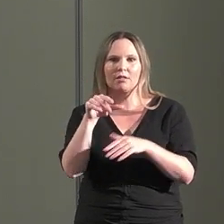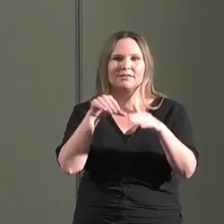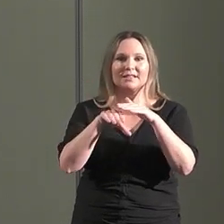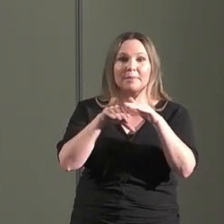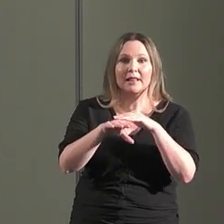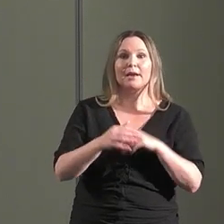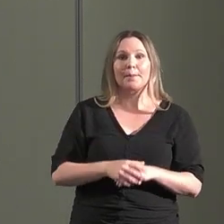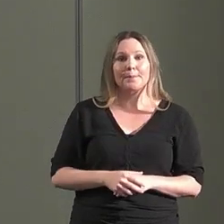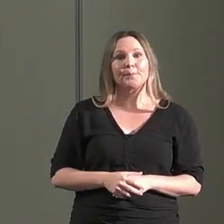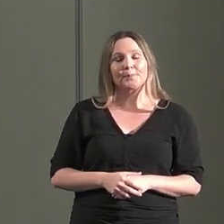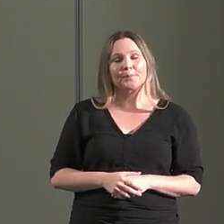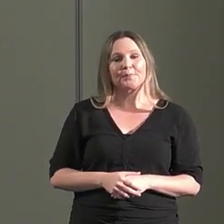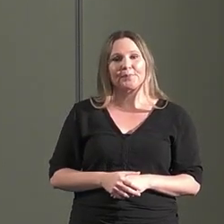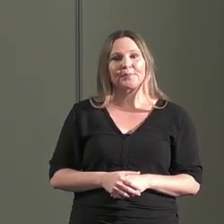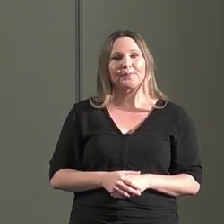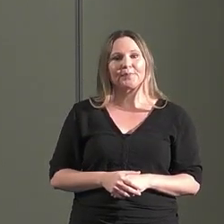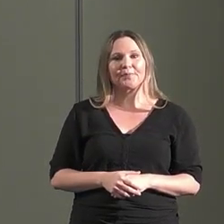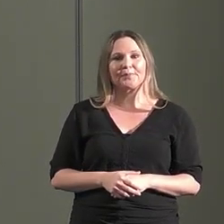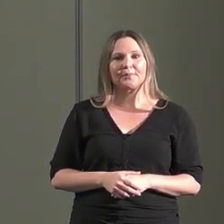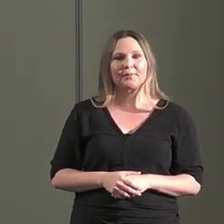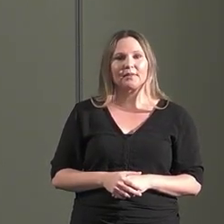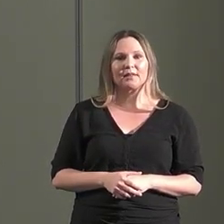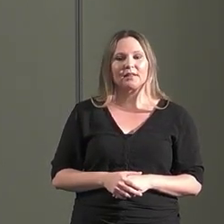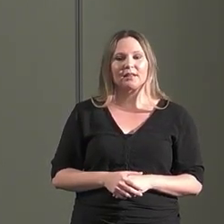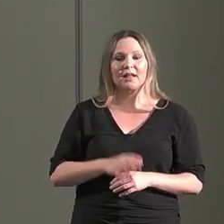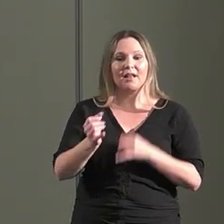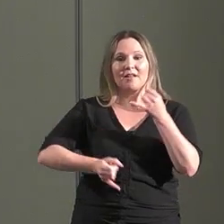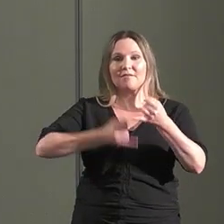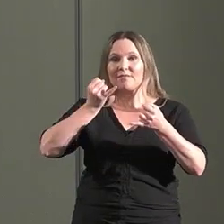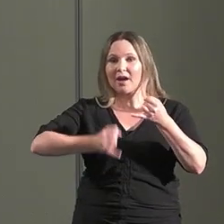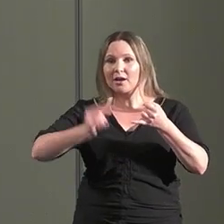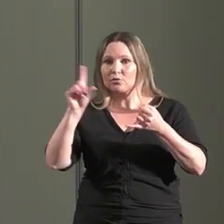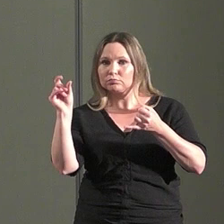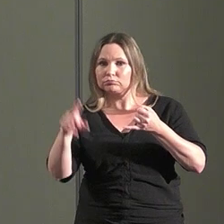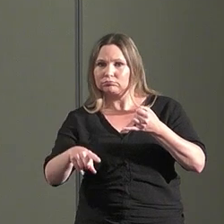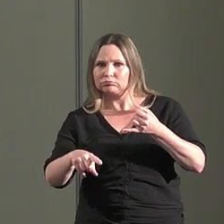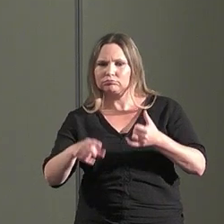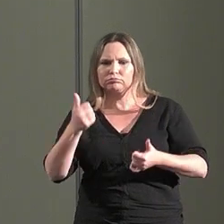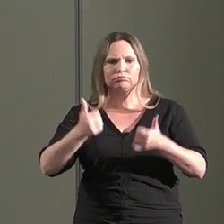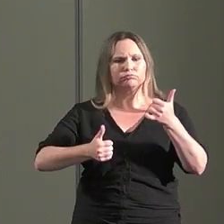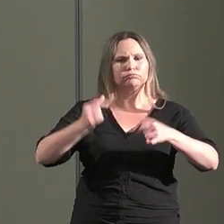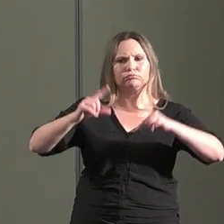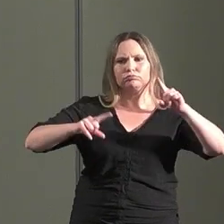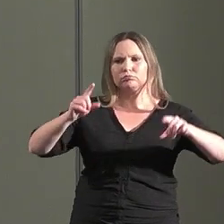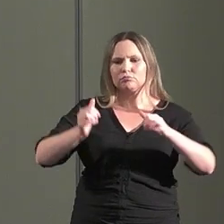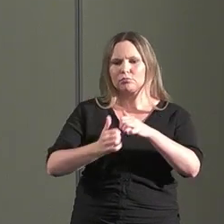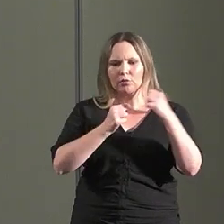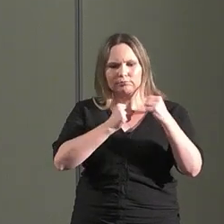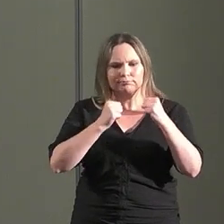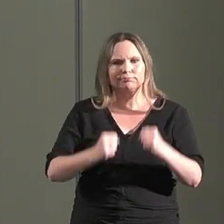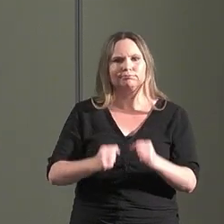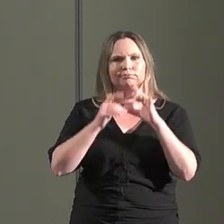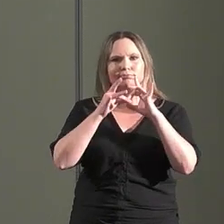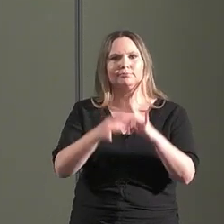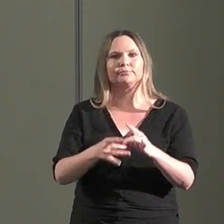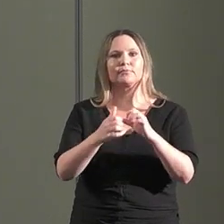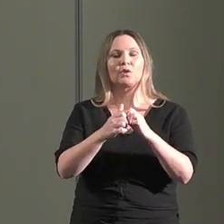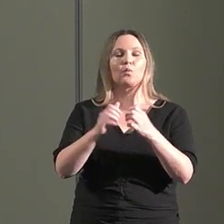The final question, what variables are most strongly associated with institutions automated